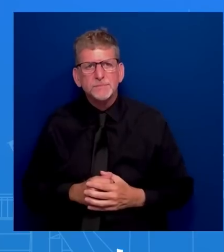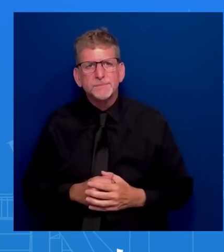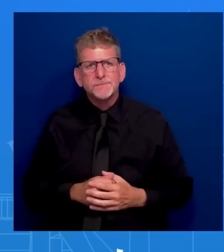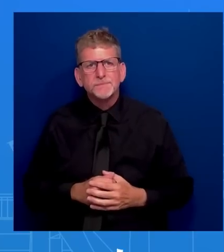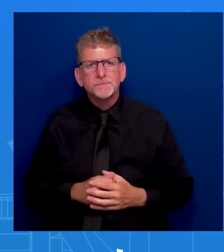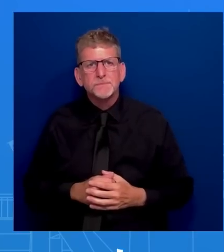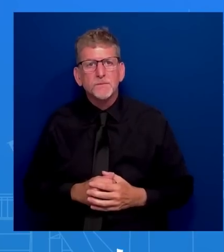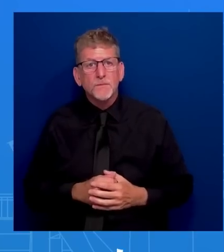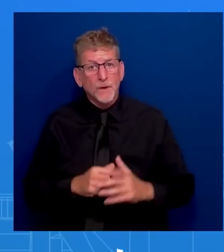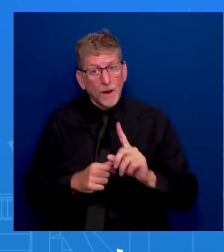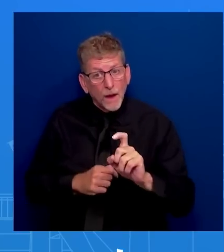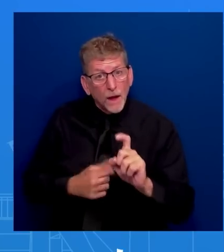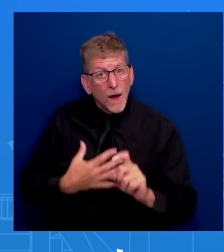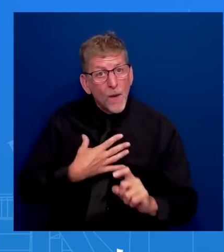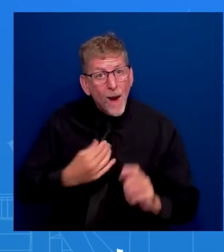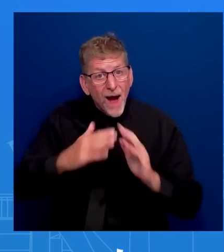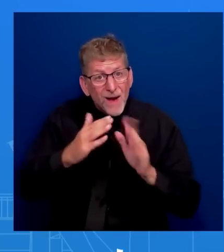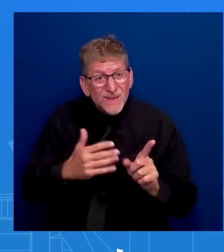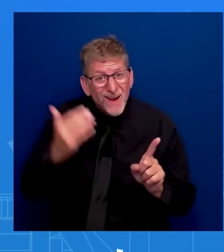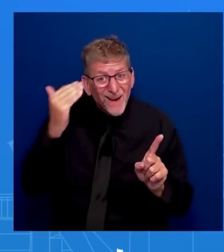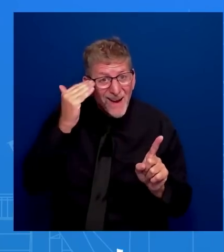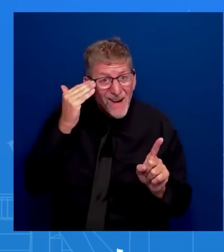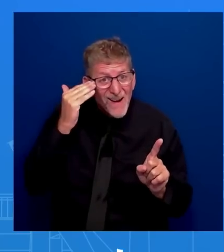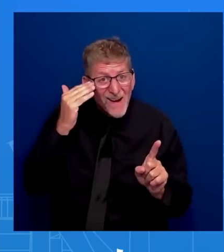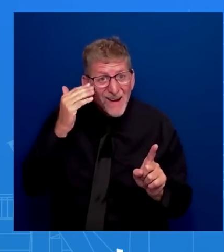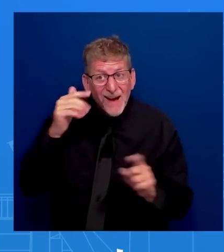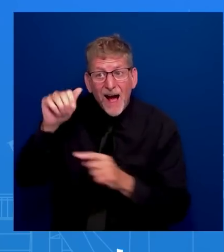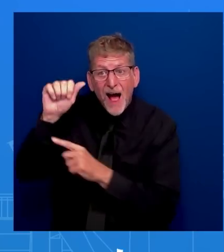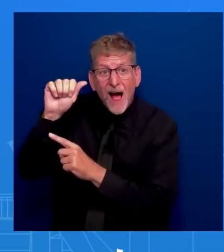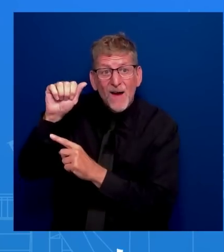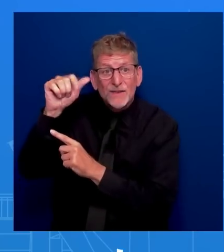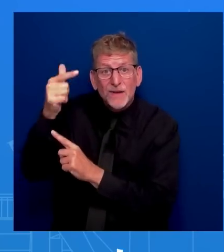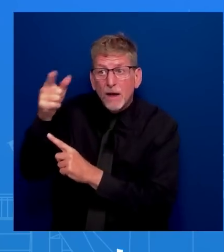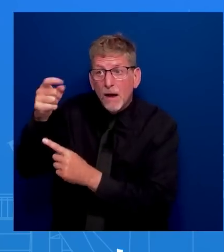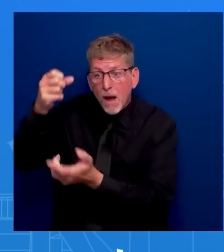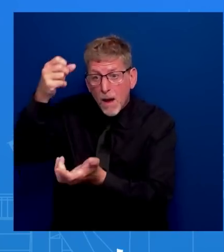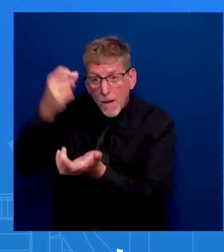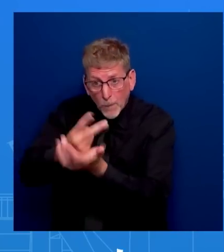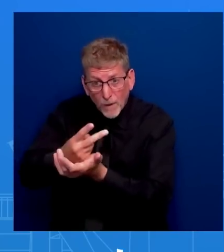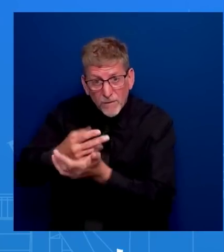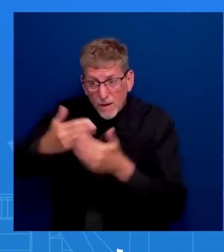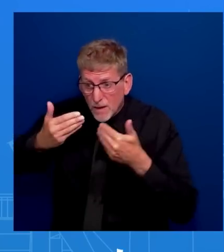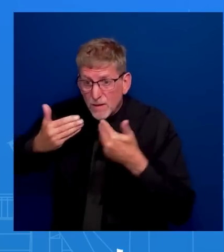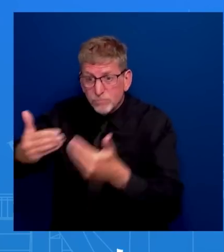the President learned about this just like you all did, through the public reports.